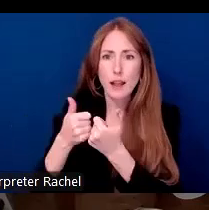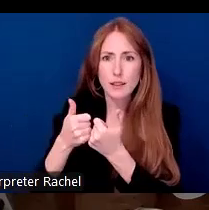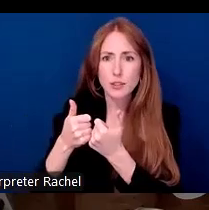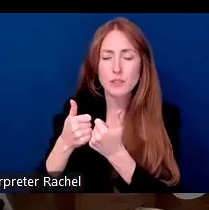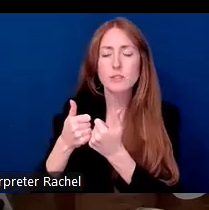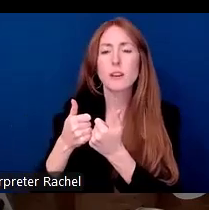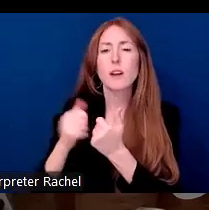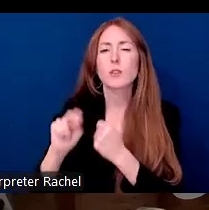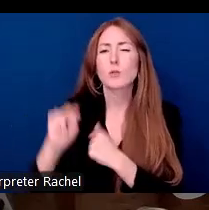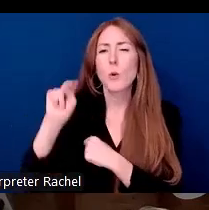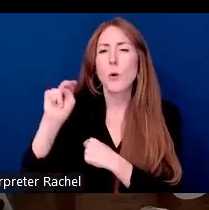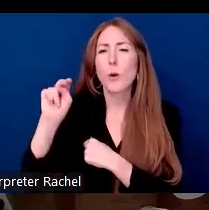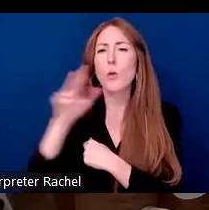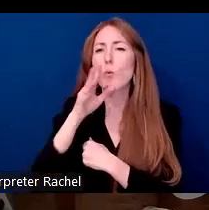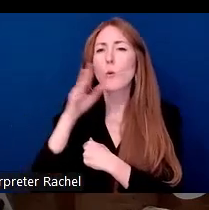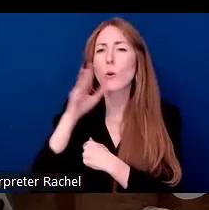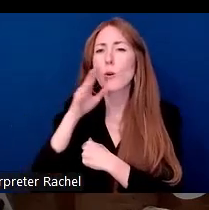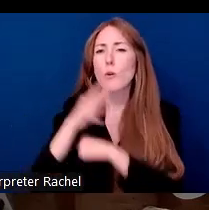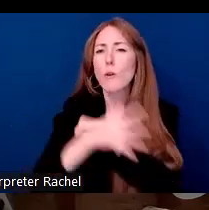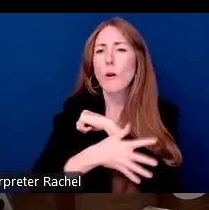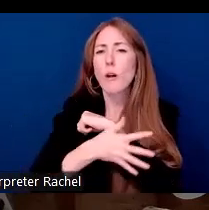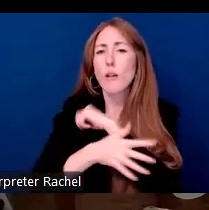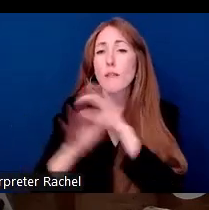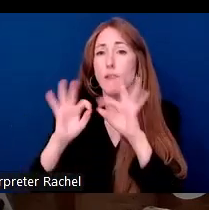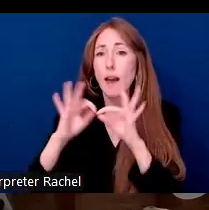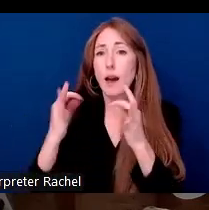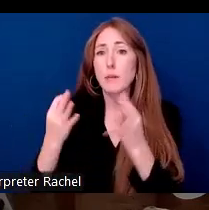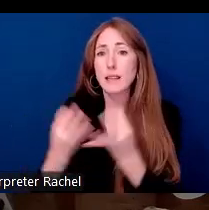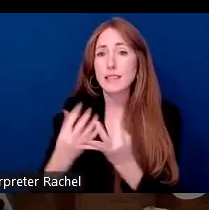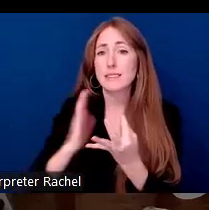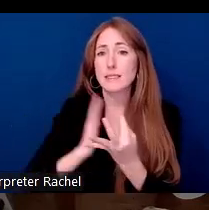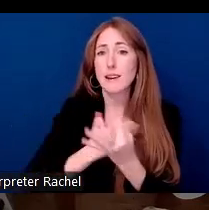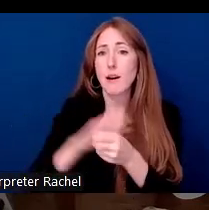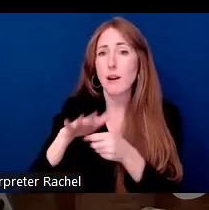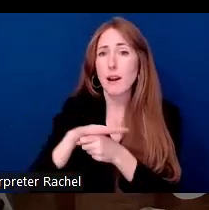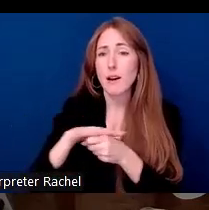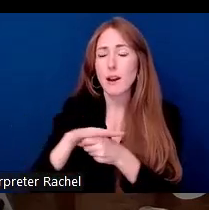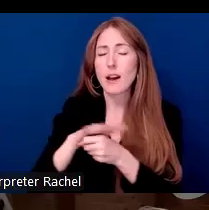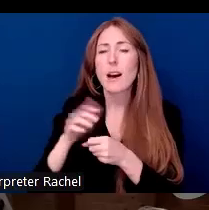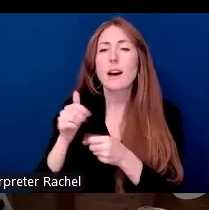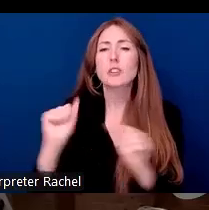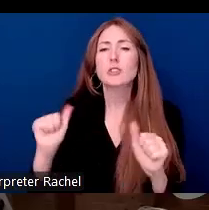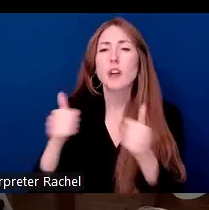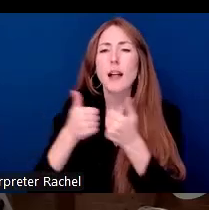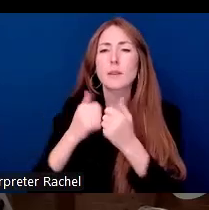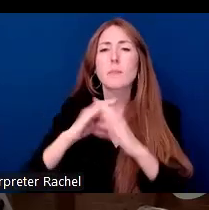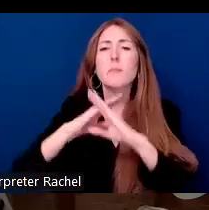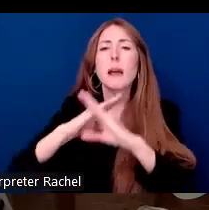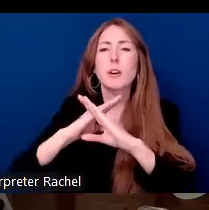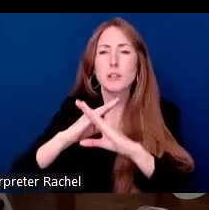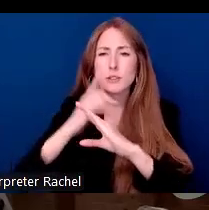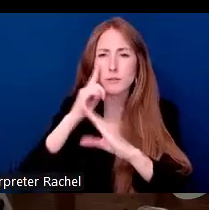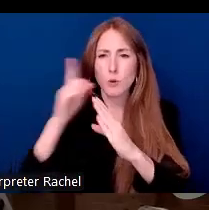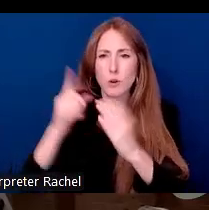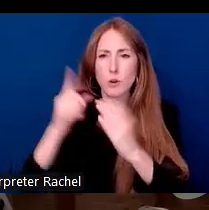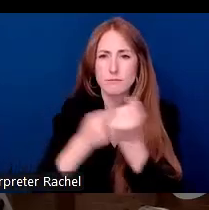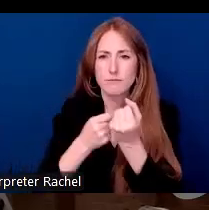province to access early child development and intervention services and supports.